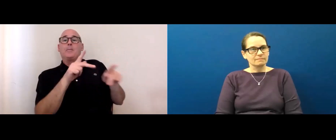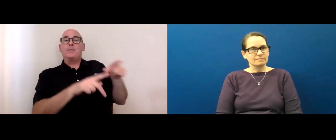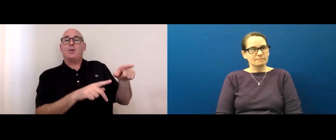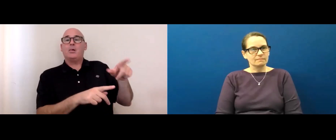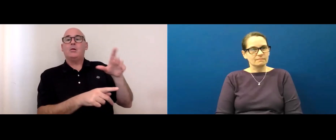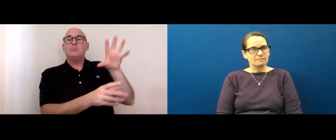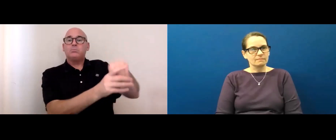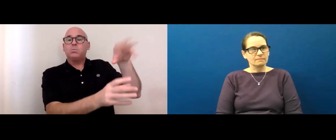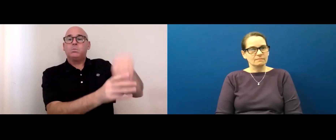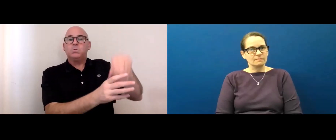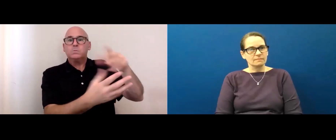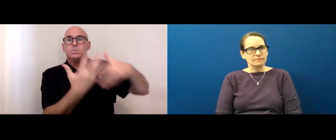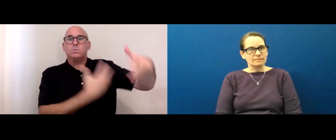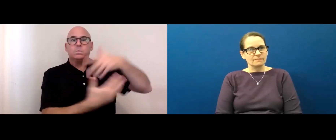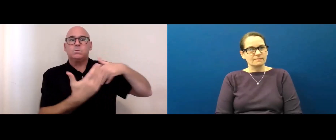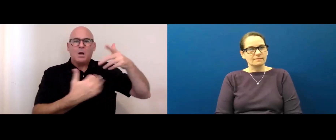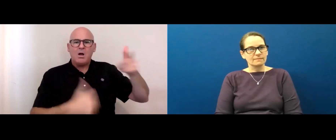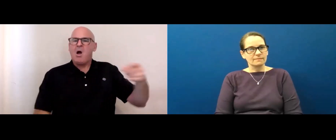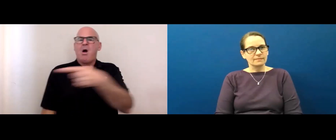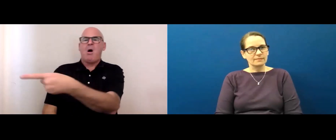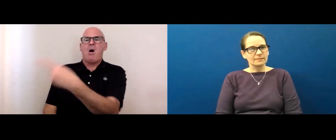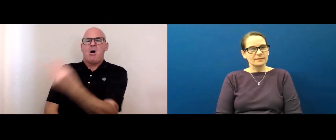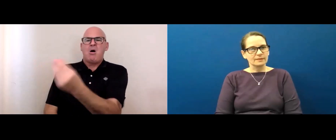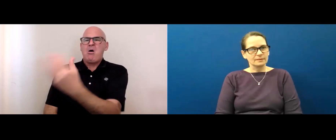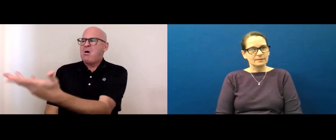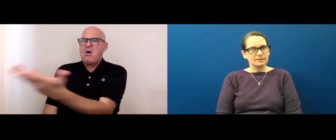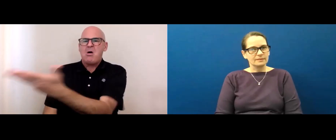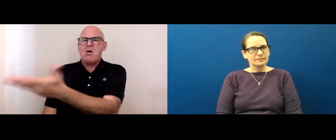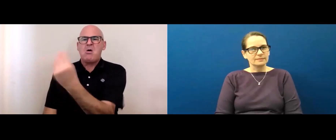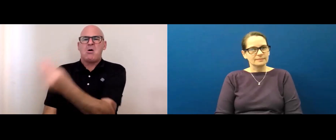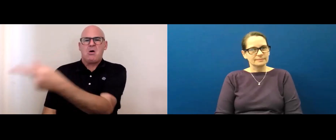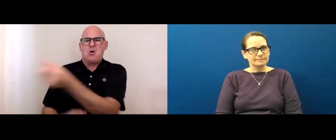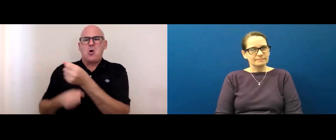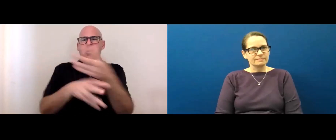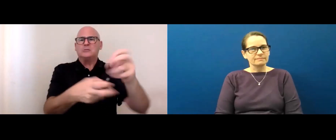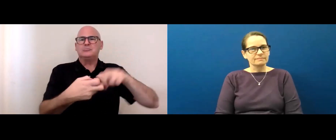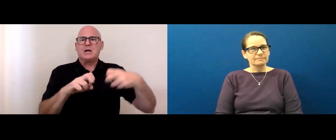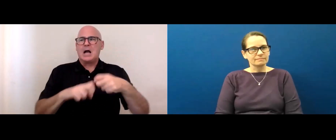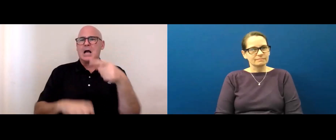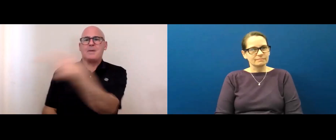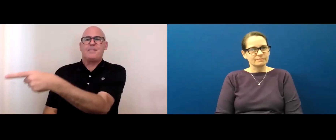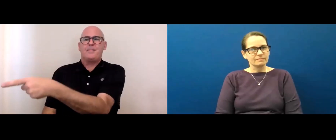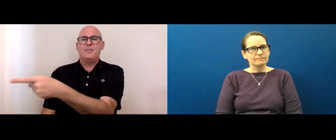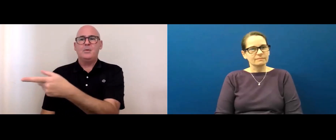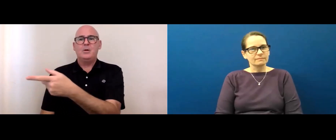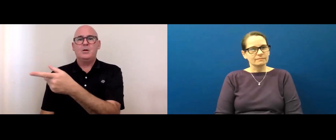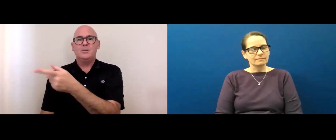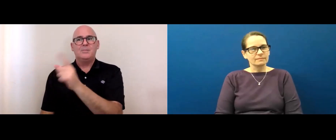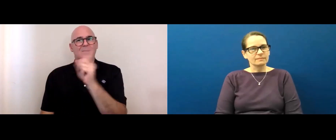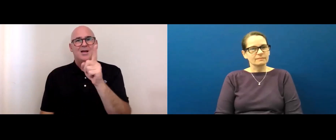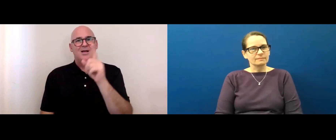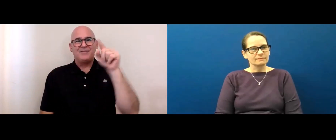well other people who are involved they know all about it and they say well you're not doing anything you're just sitting there you're part of the problem